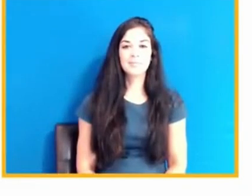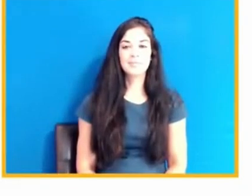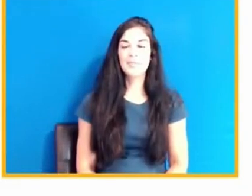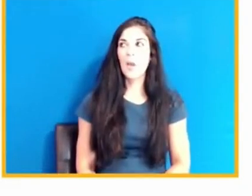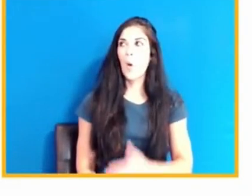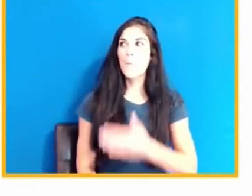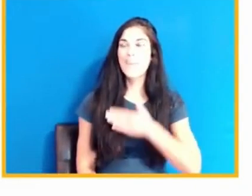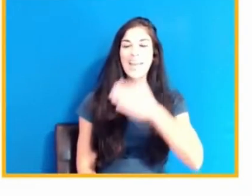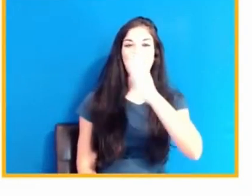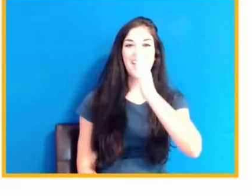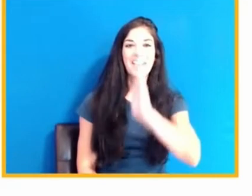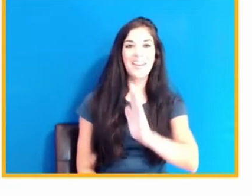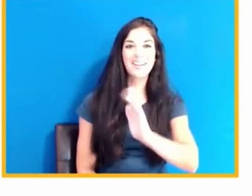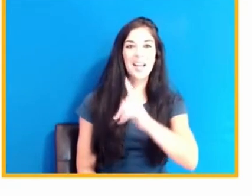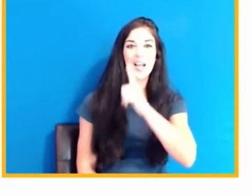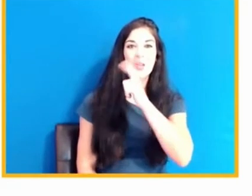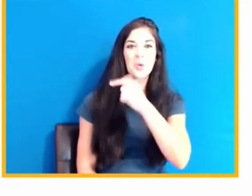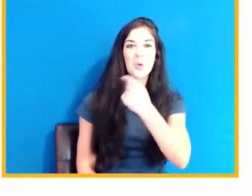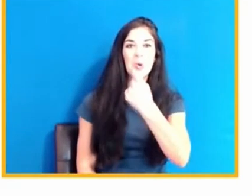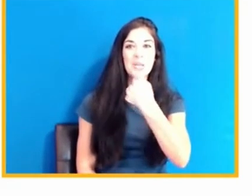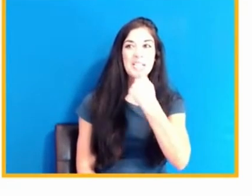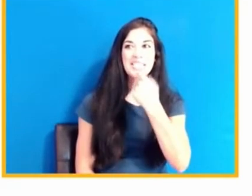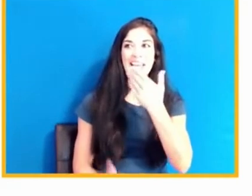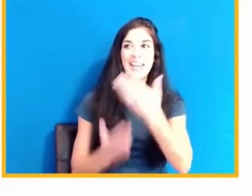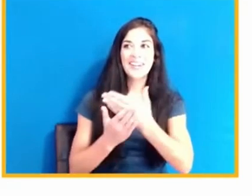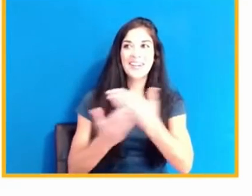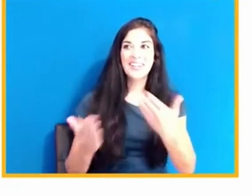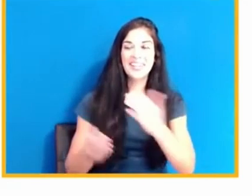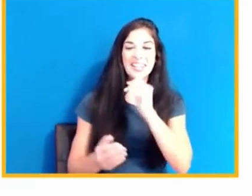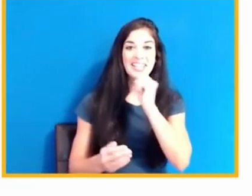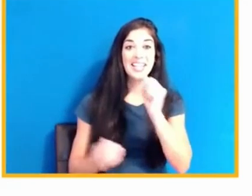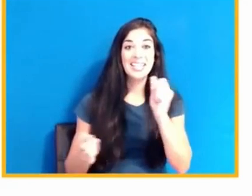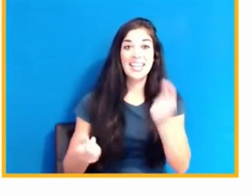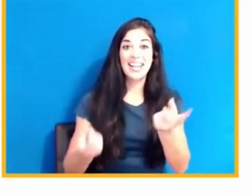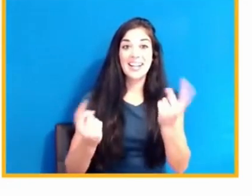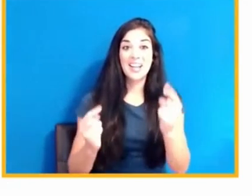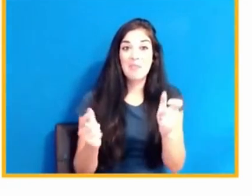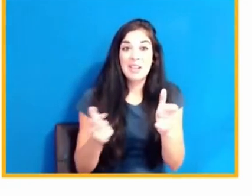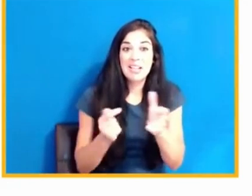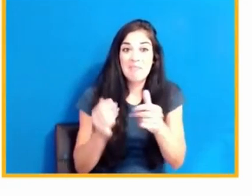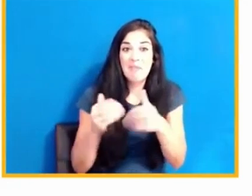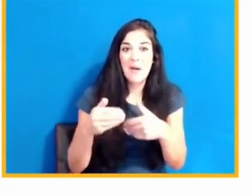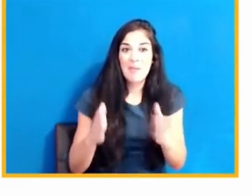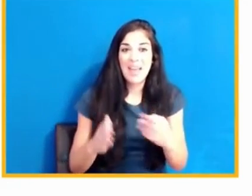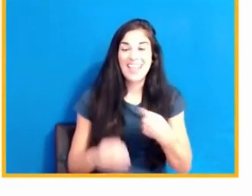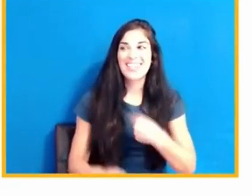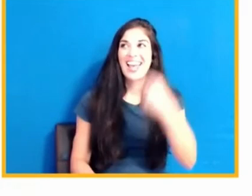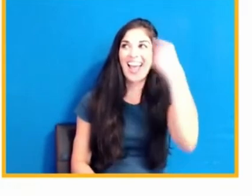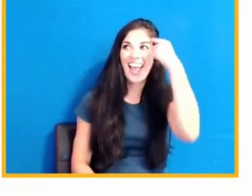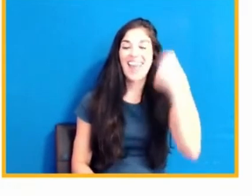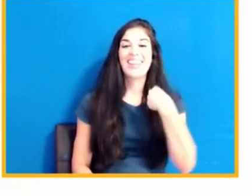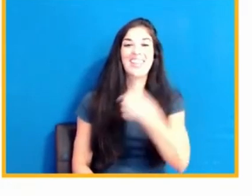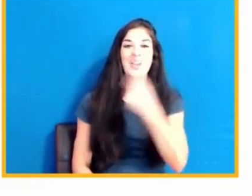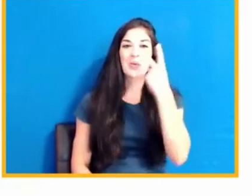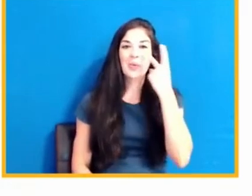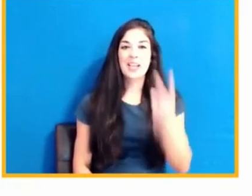[Zeke] Oh my goodness, who said good things didn't come in small packages, because I think we just saw a whole bunch of good stuff